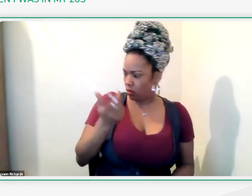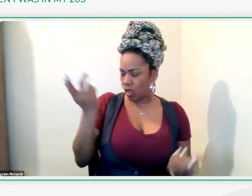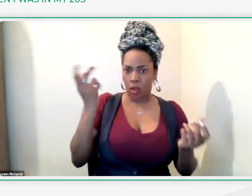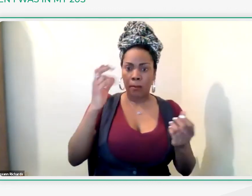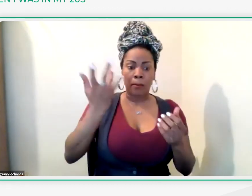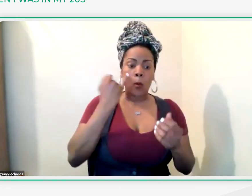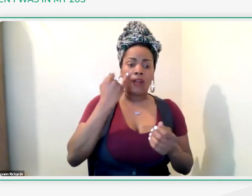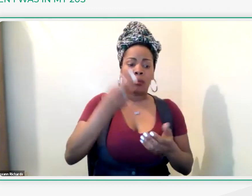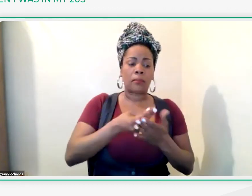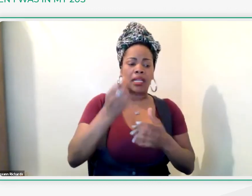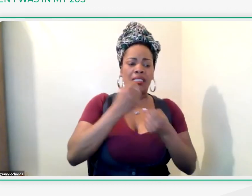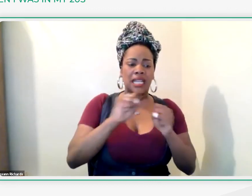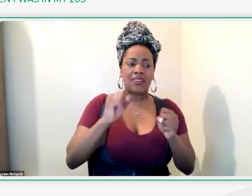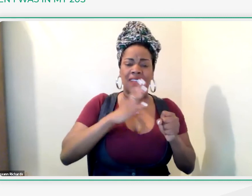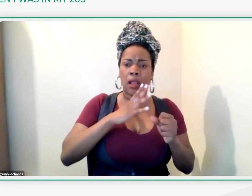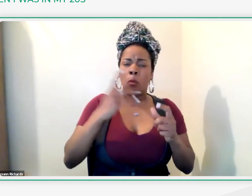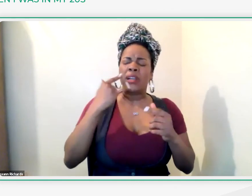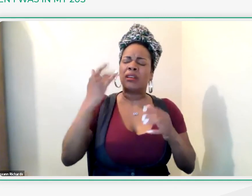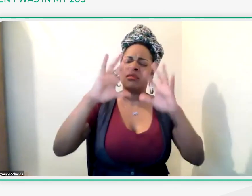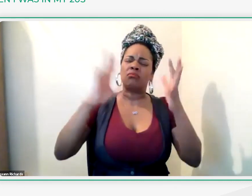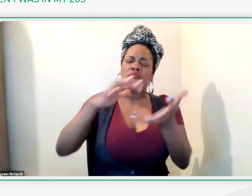That cash is gone.